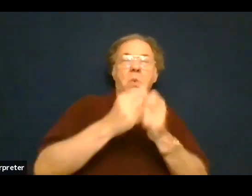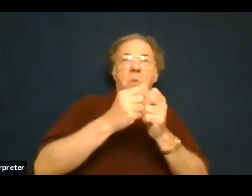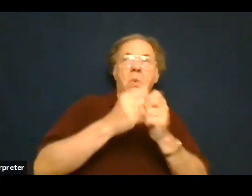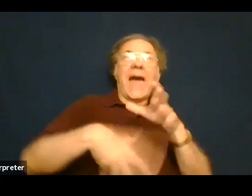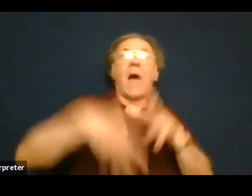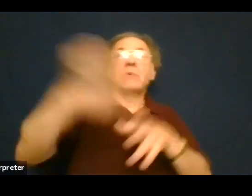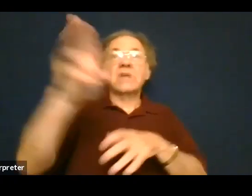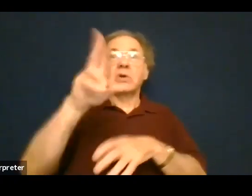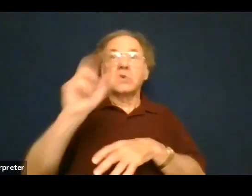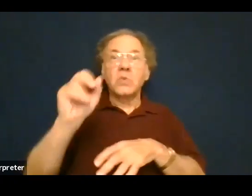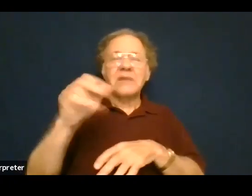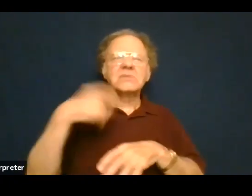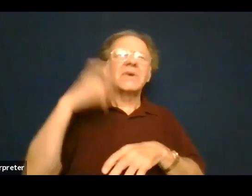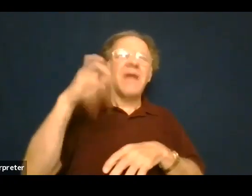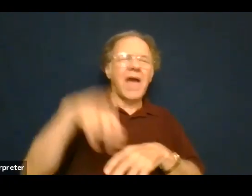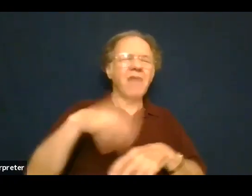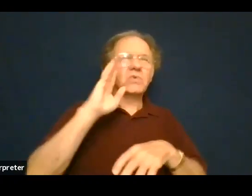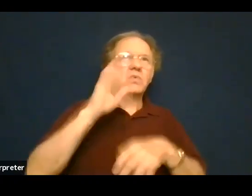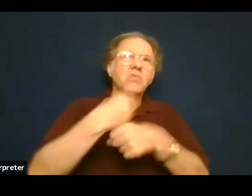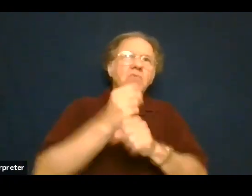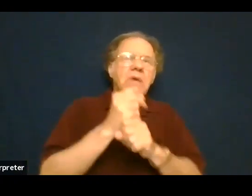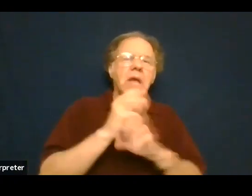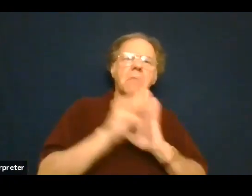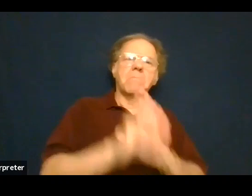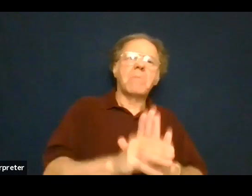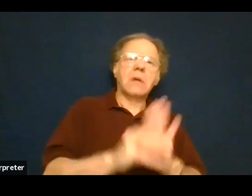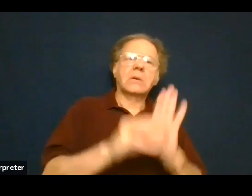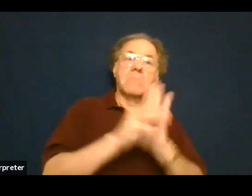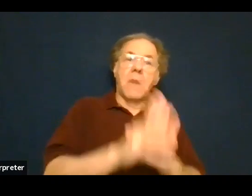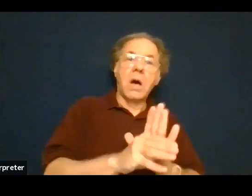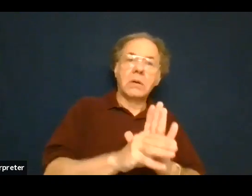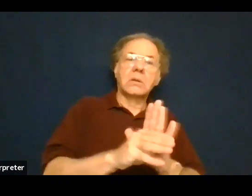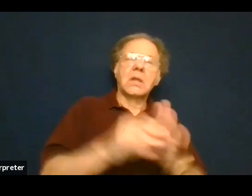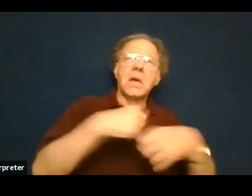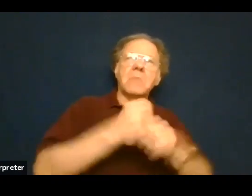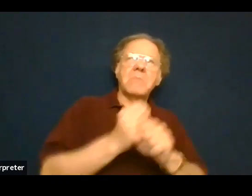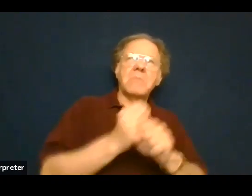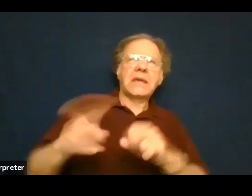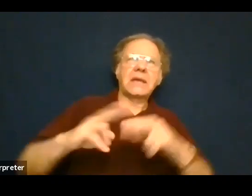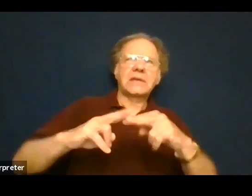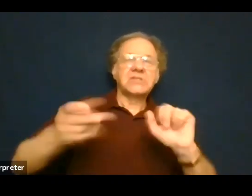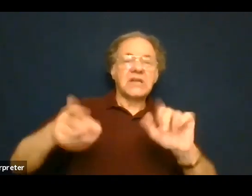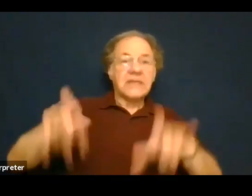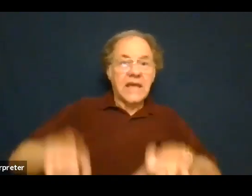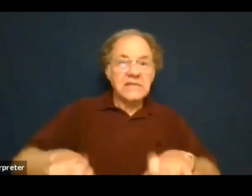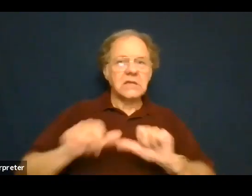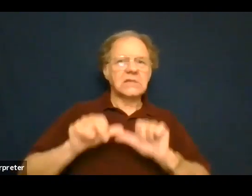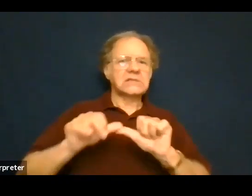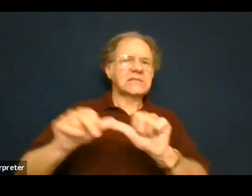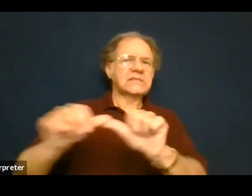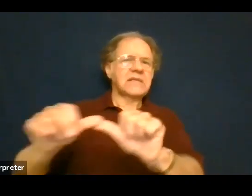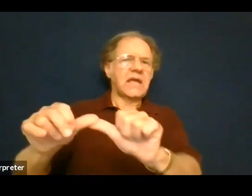able to create a model which makes this genetic testing option sustainable. We believe everyone has the right